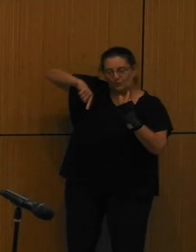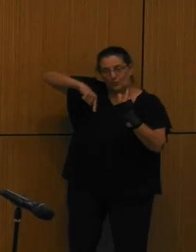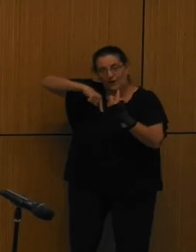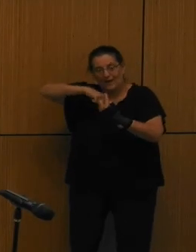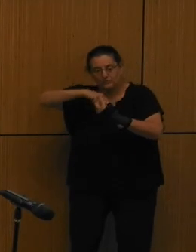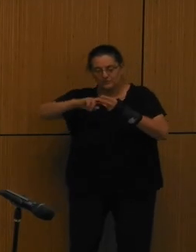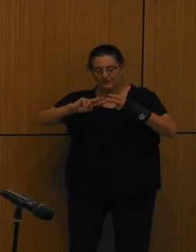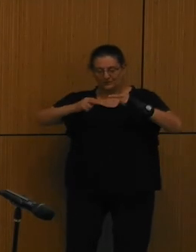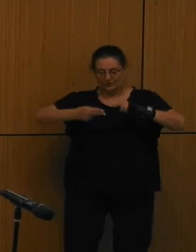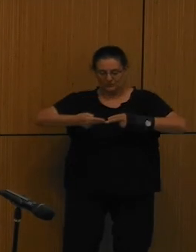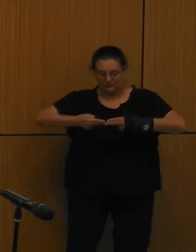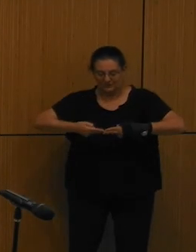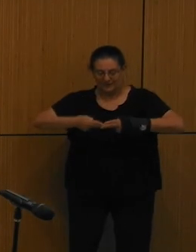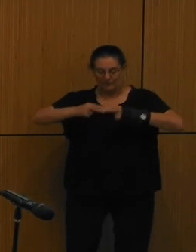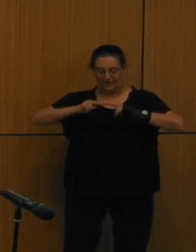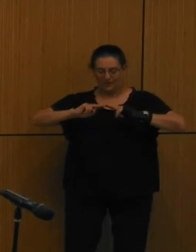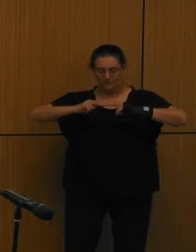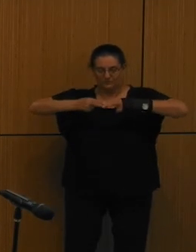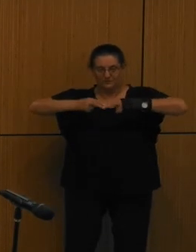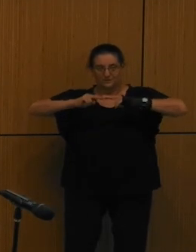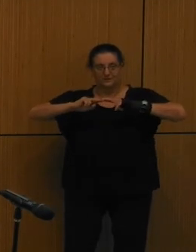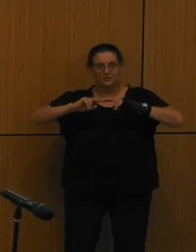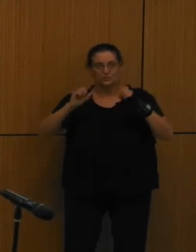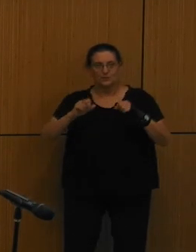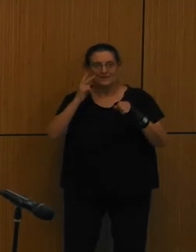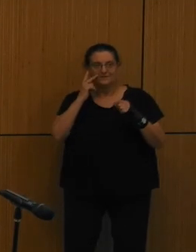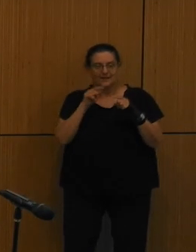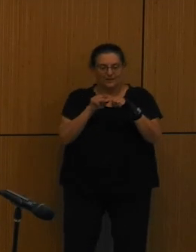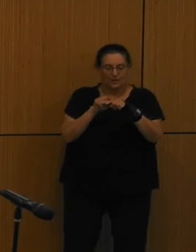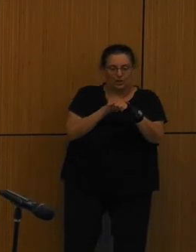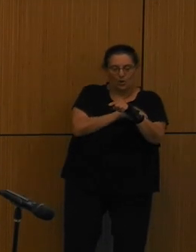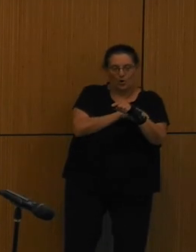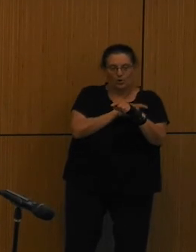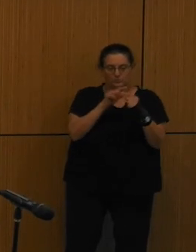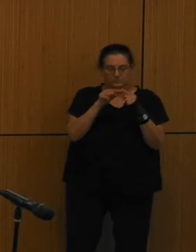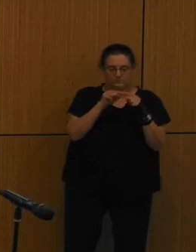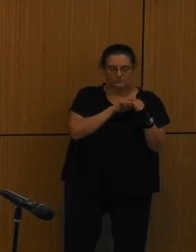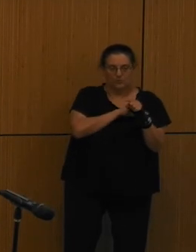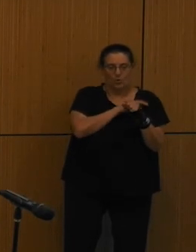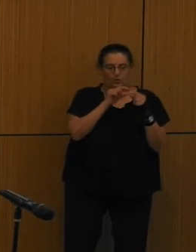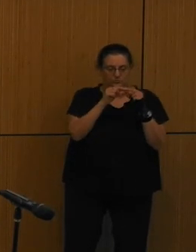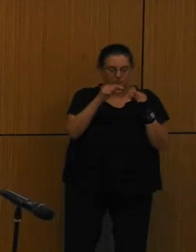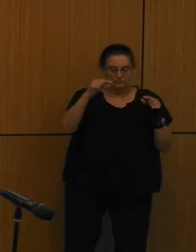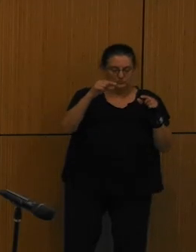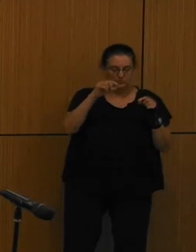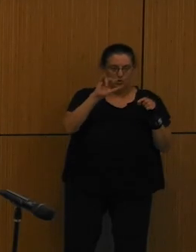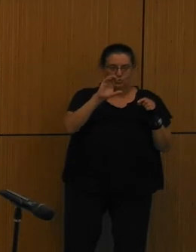you see things like the elongate, crystals, appear to be stripy.